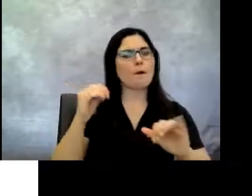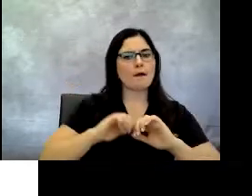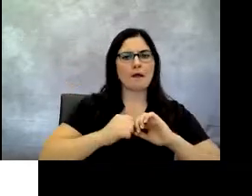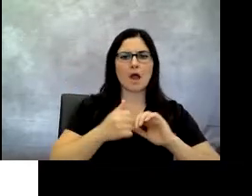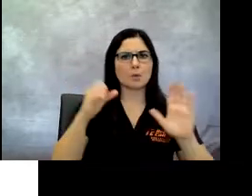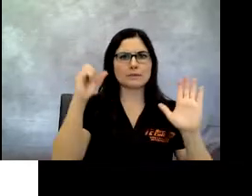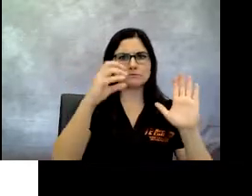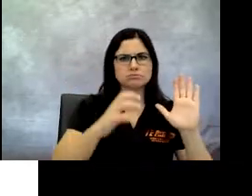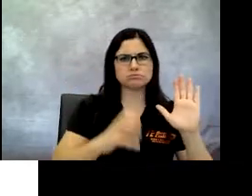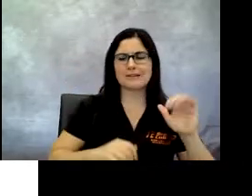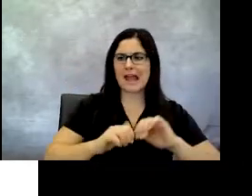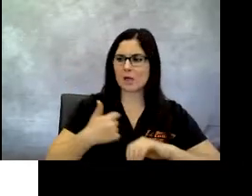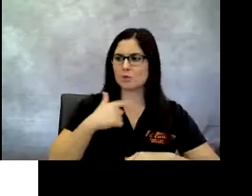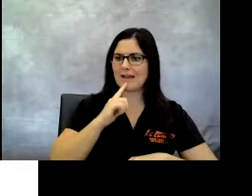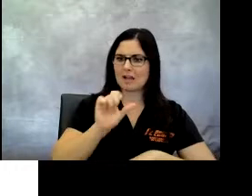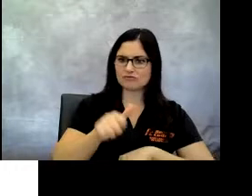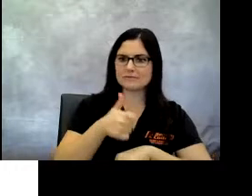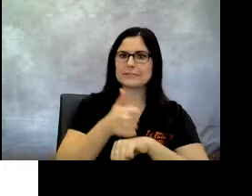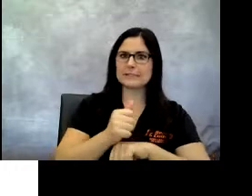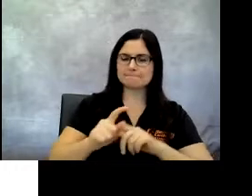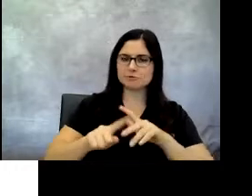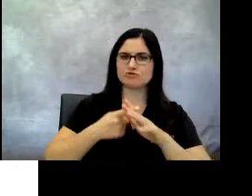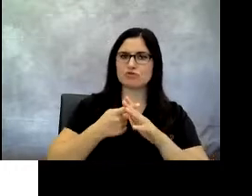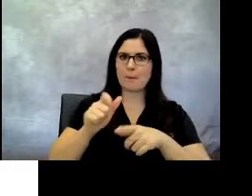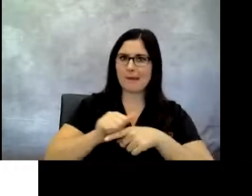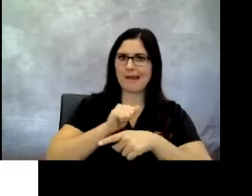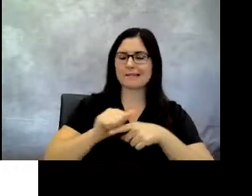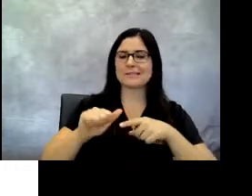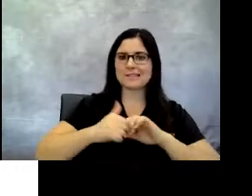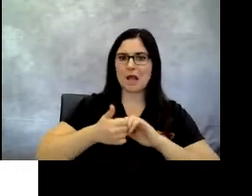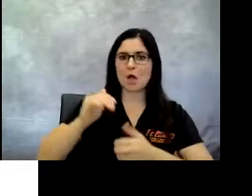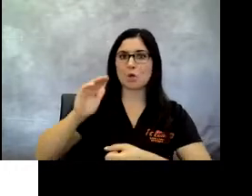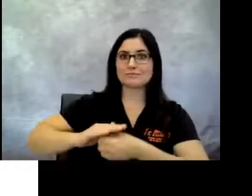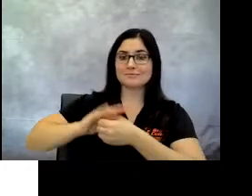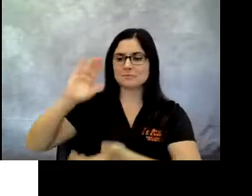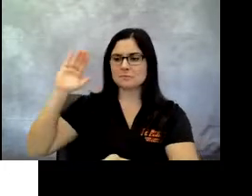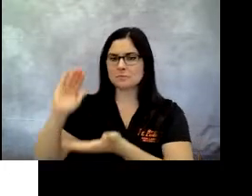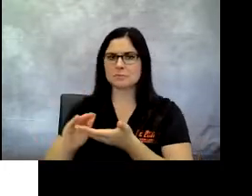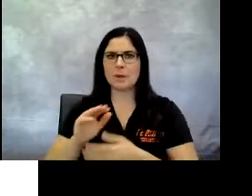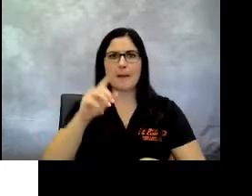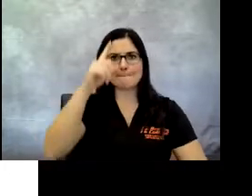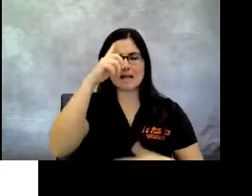How do we begin that process of destigmatizing mental health at Fresno City College and throughout the district?